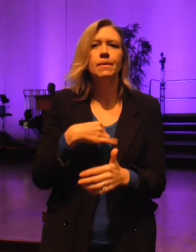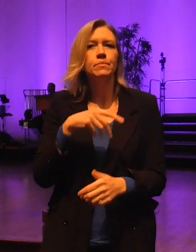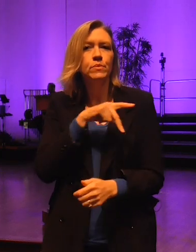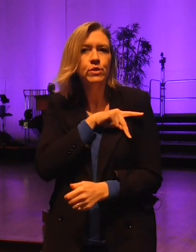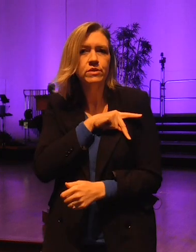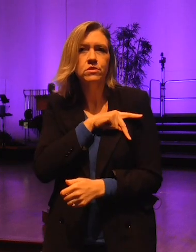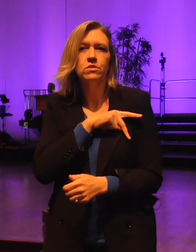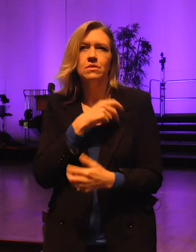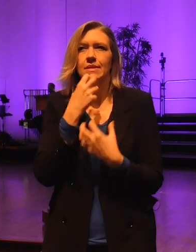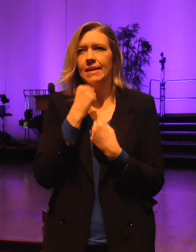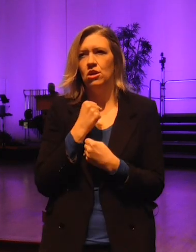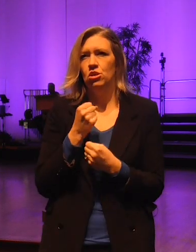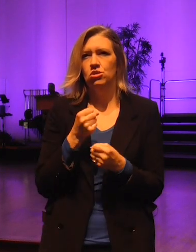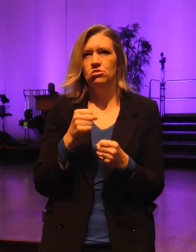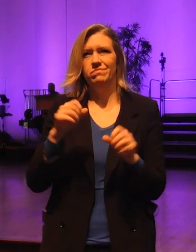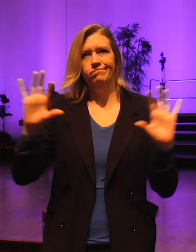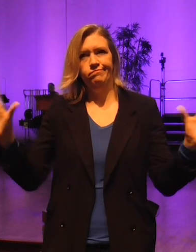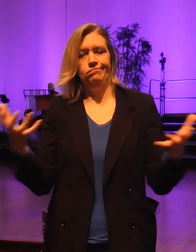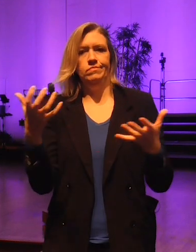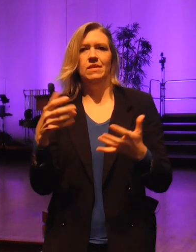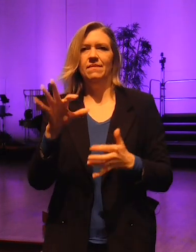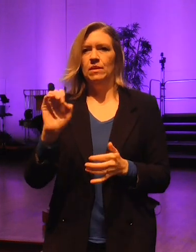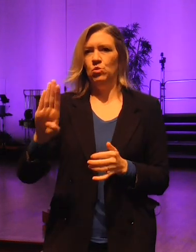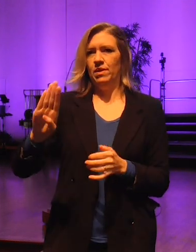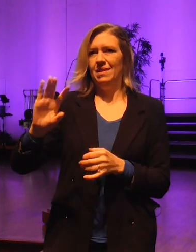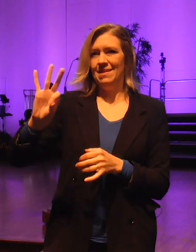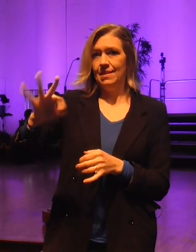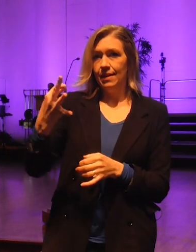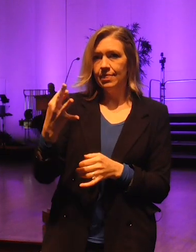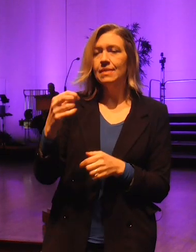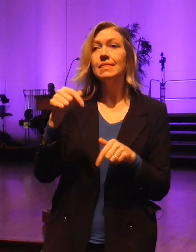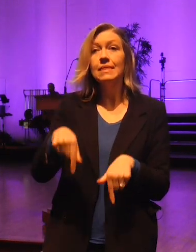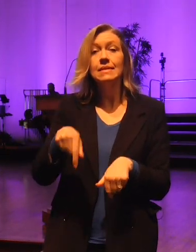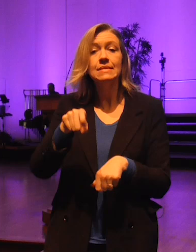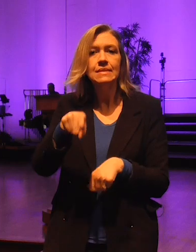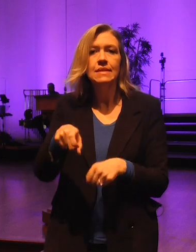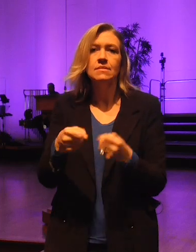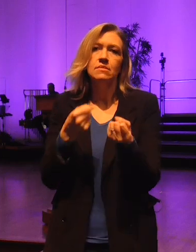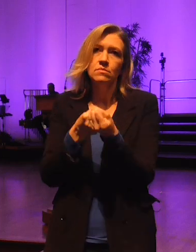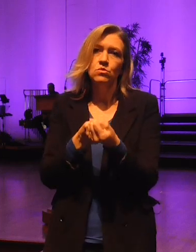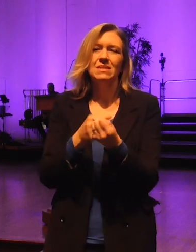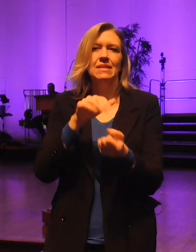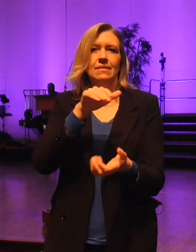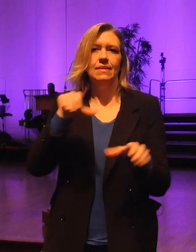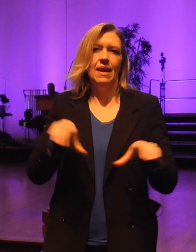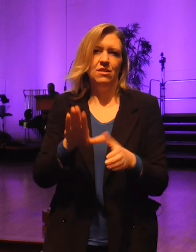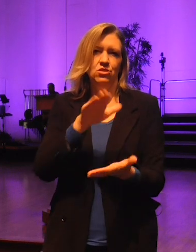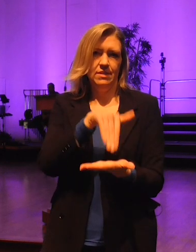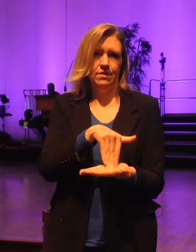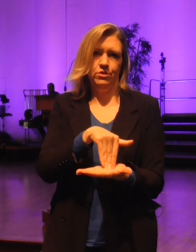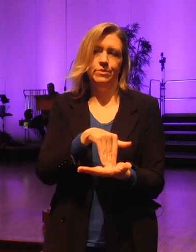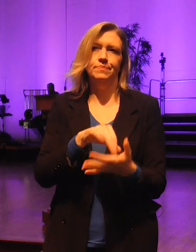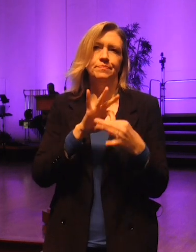these basic needs benefit our longtime Community partner the action center so last summer I set